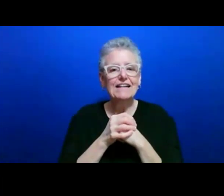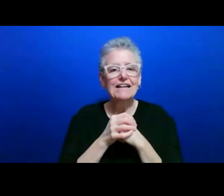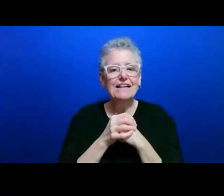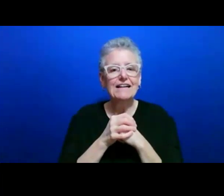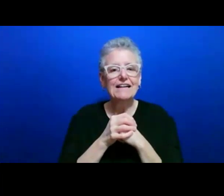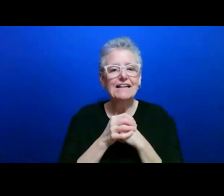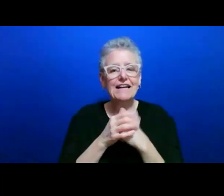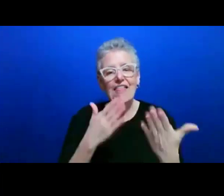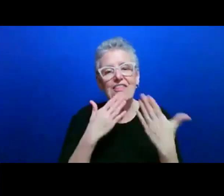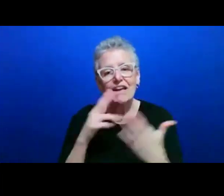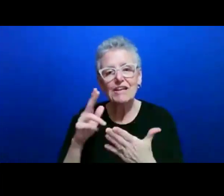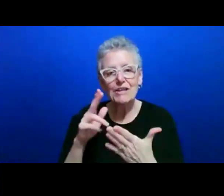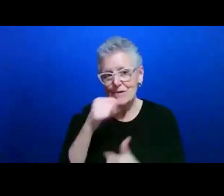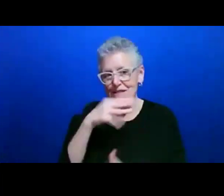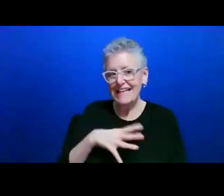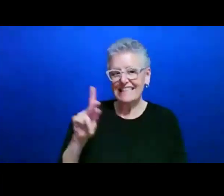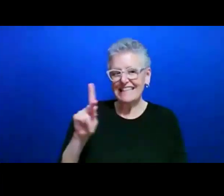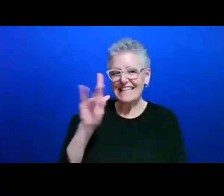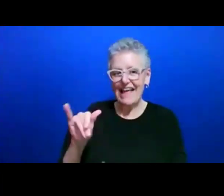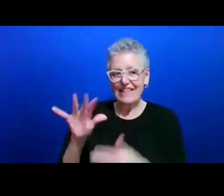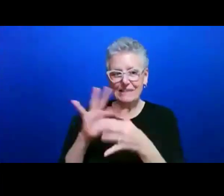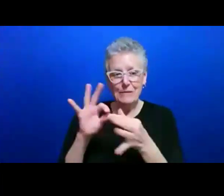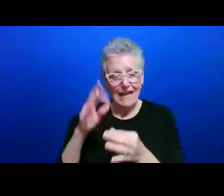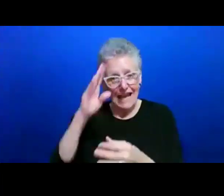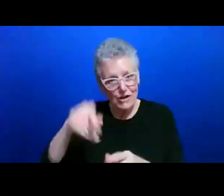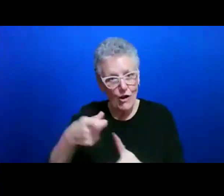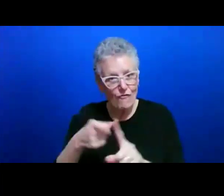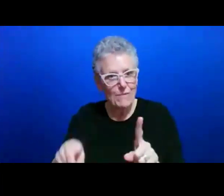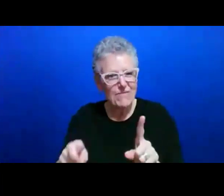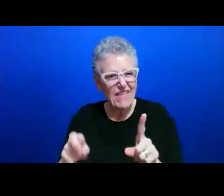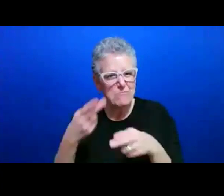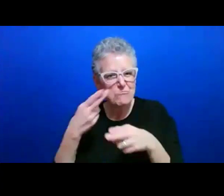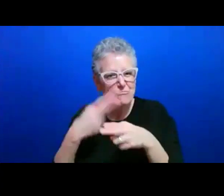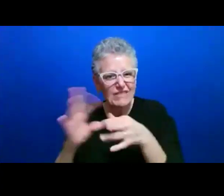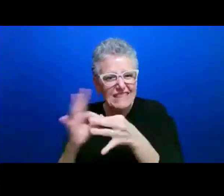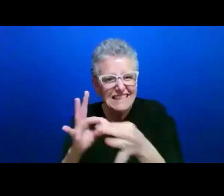KELLY DUNHAM >> Thank you, ladies. I already know just from that little teaser that people want to know more.